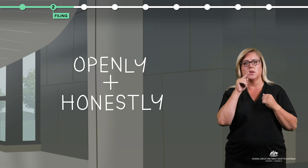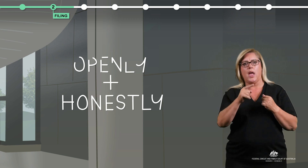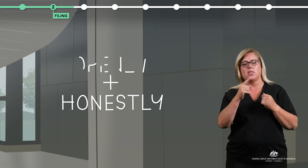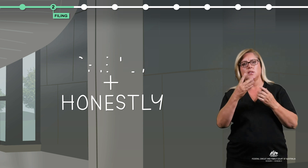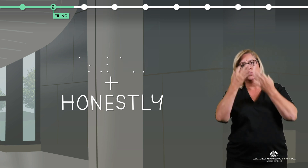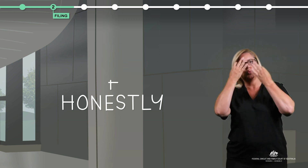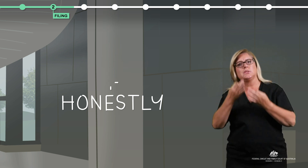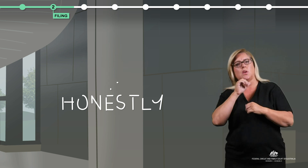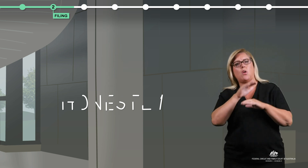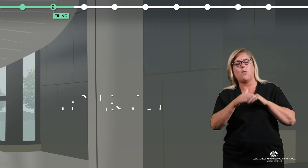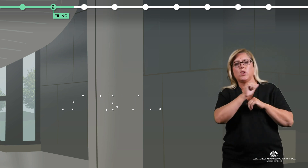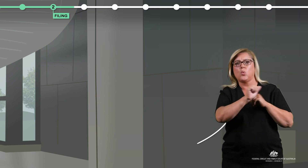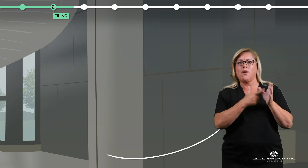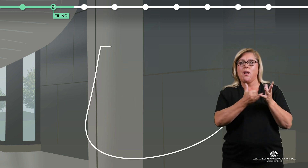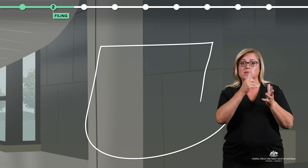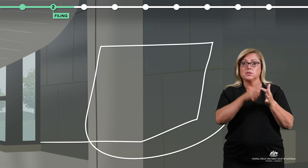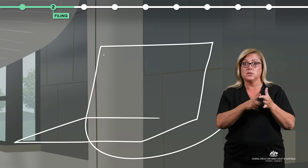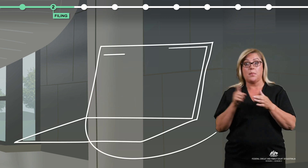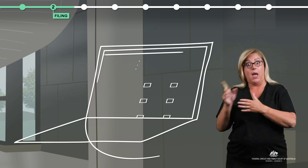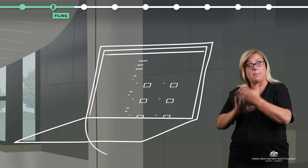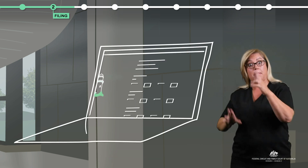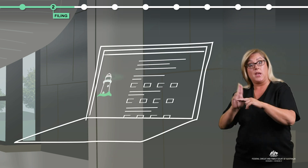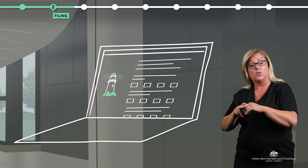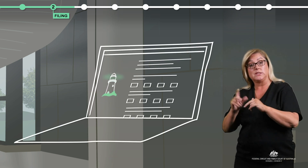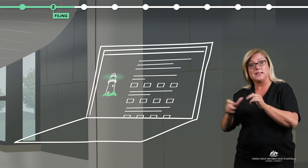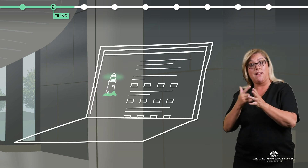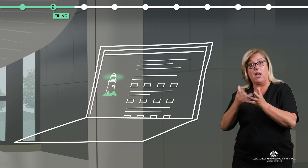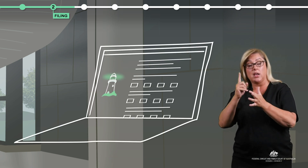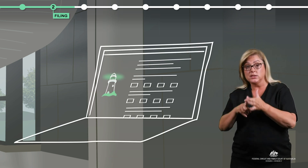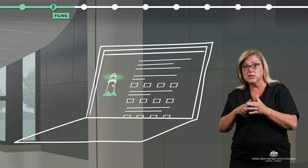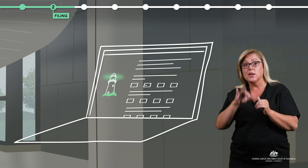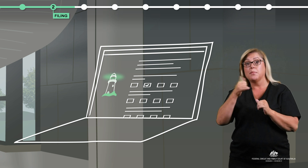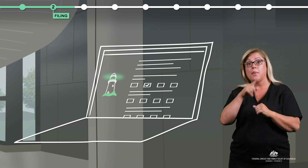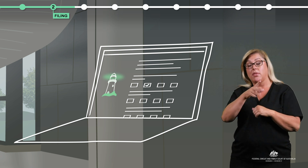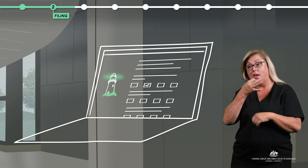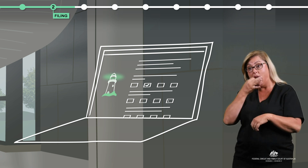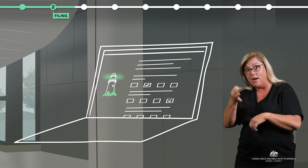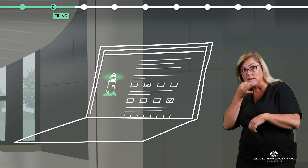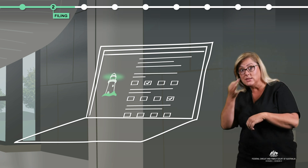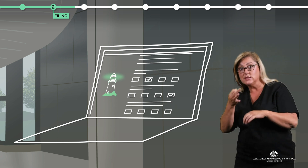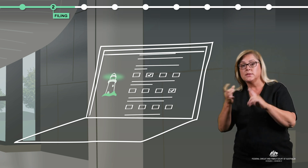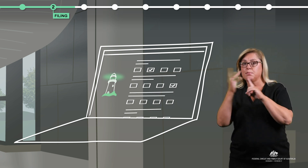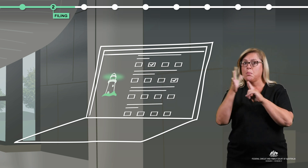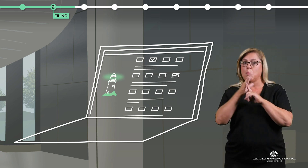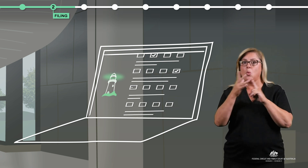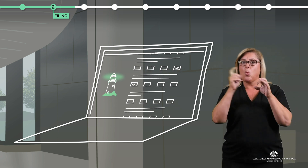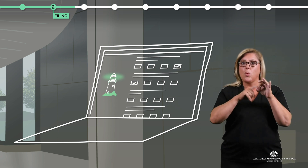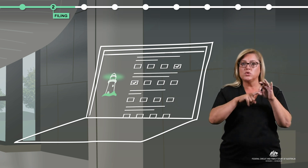when deciding your case. In a parenting case you may also be asked to answer some important questions